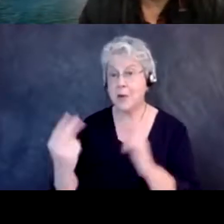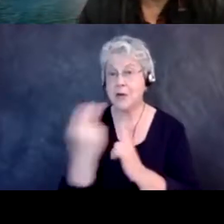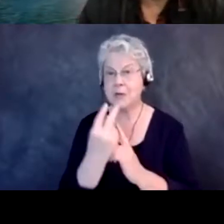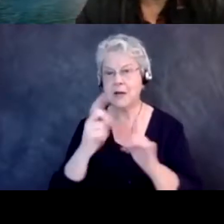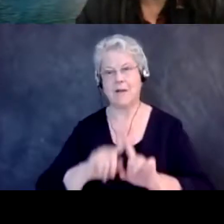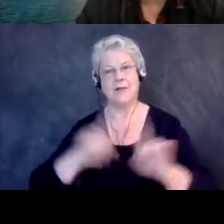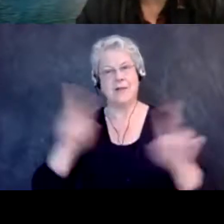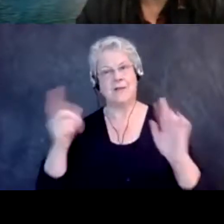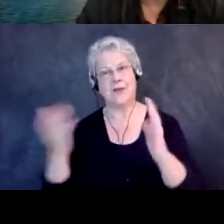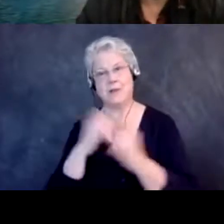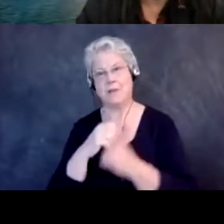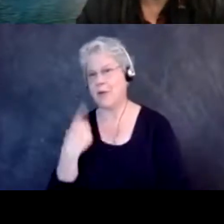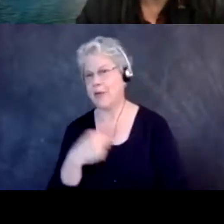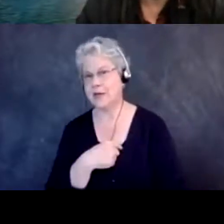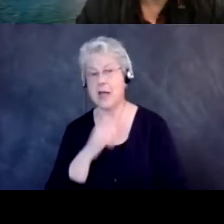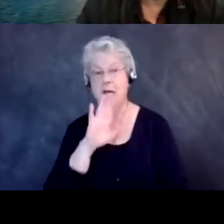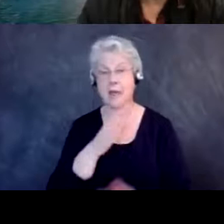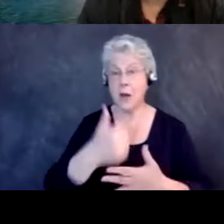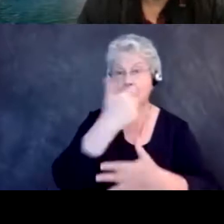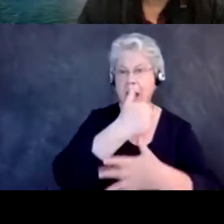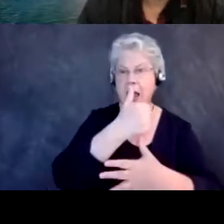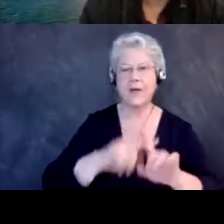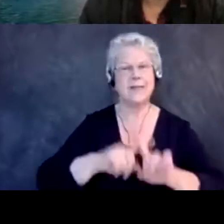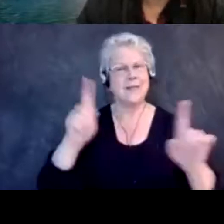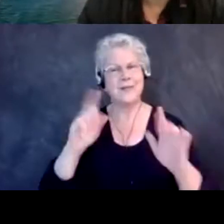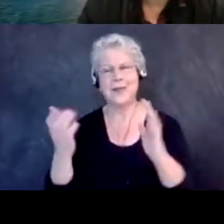and their priorities are much different than ours. So how is Indigenous planning